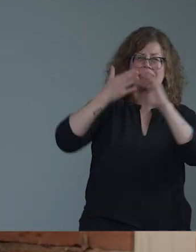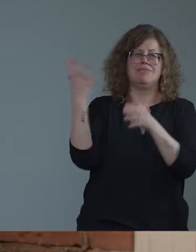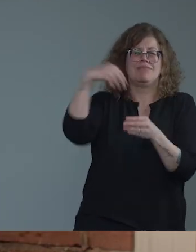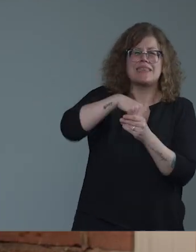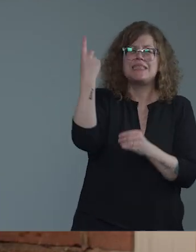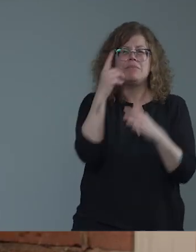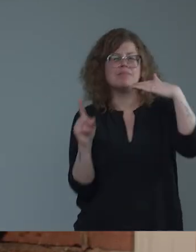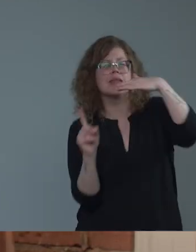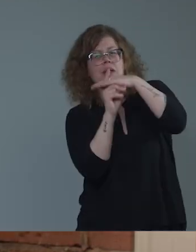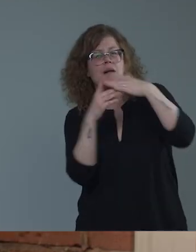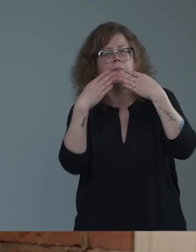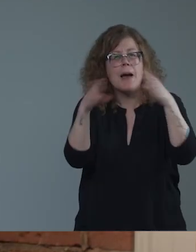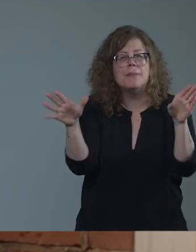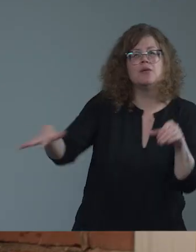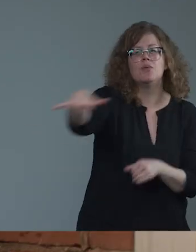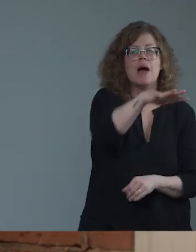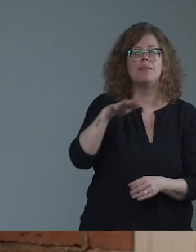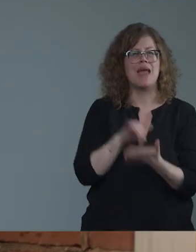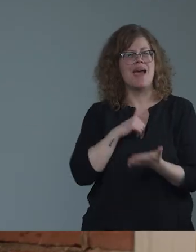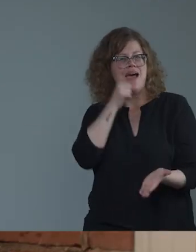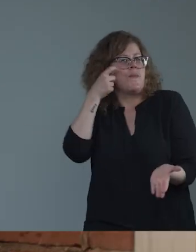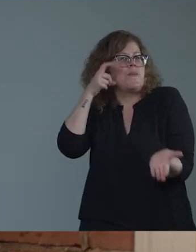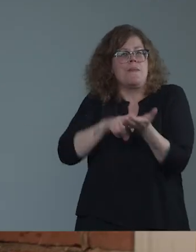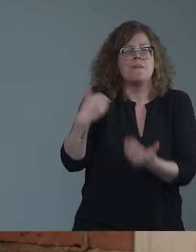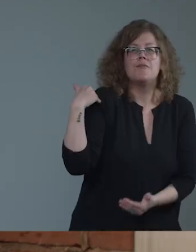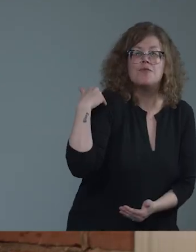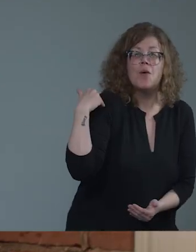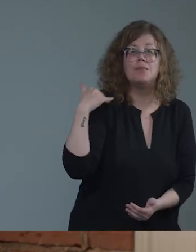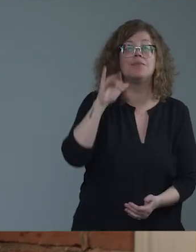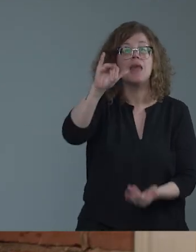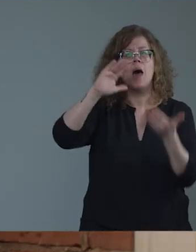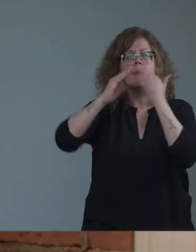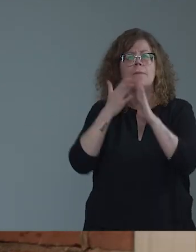actually building it. We put it into the ground, we're like, whoo, it's done and we walk away.